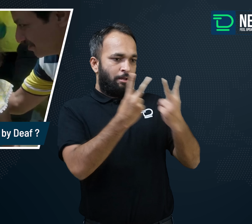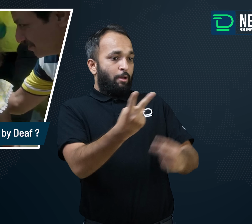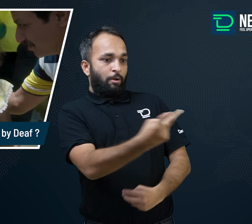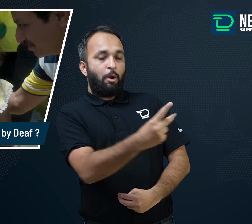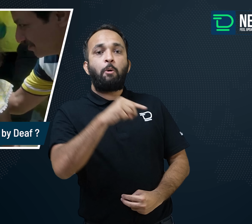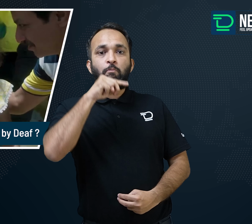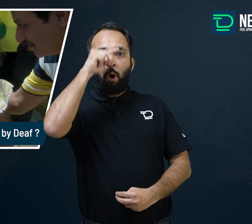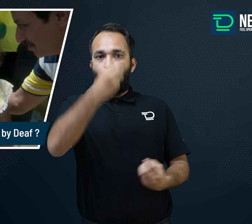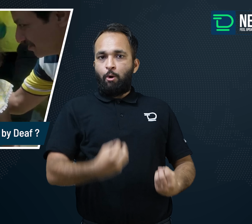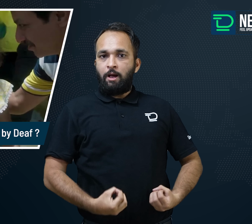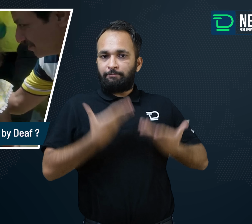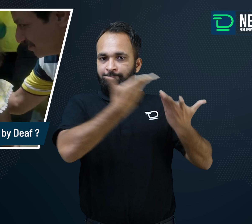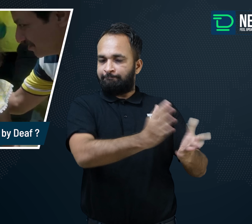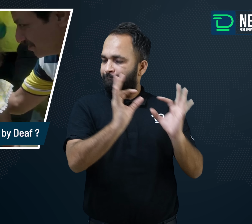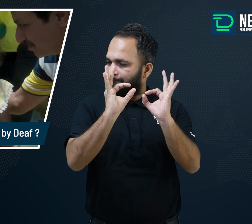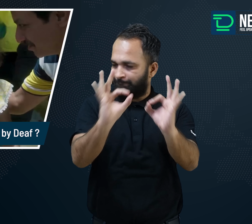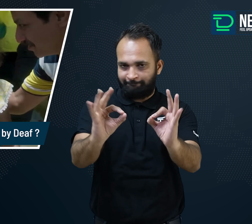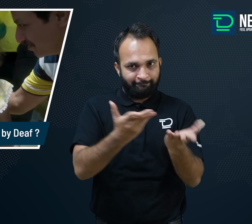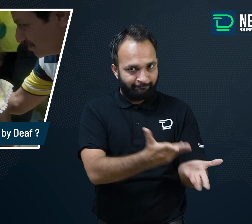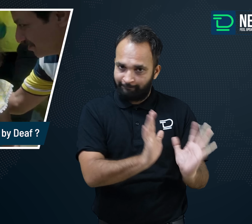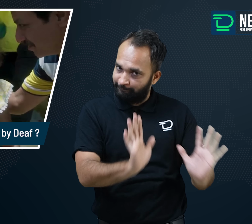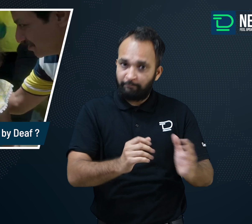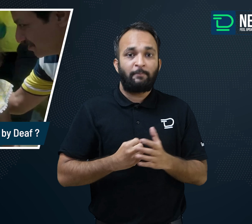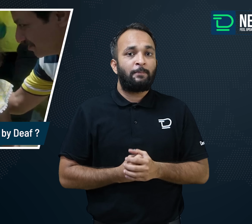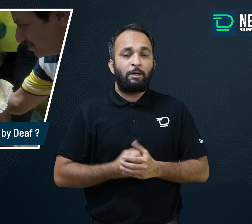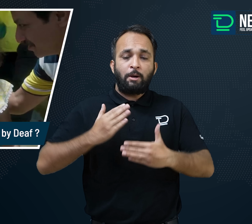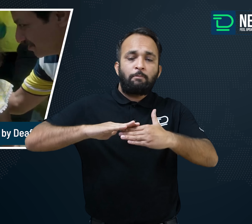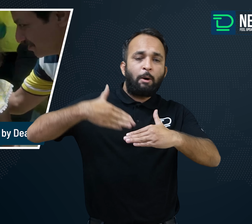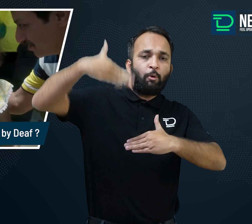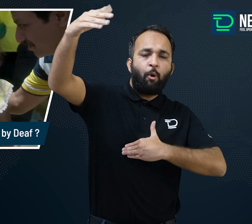Even her father was happy to see her. Proud father.